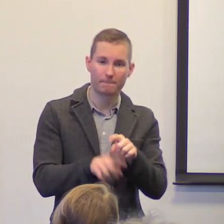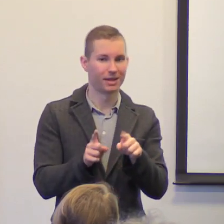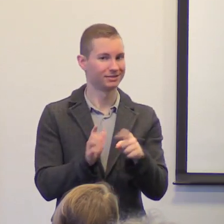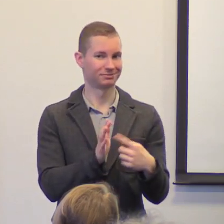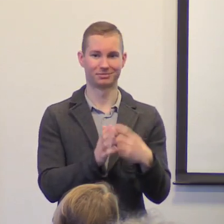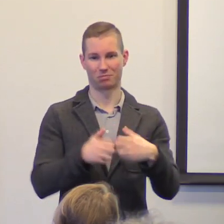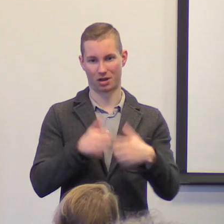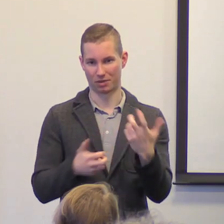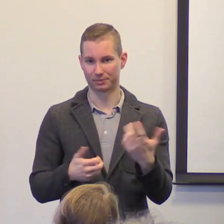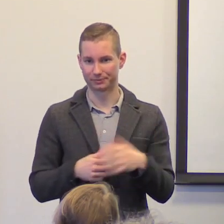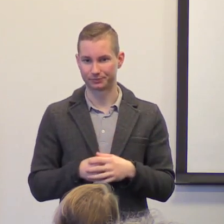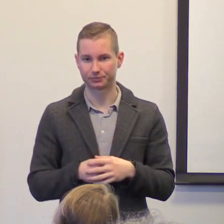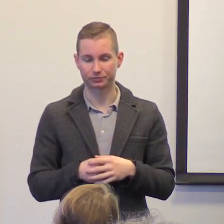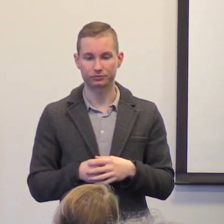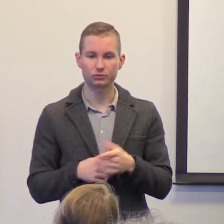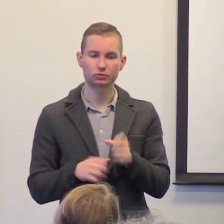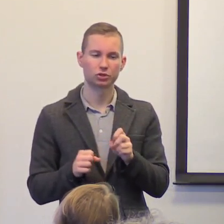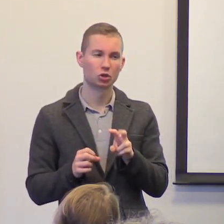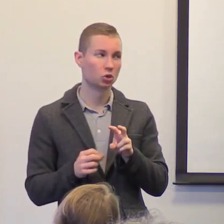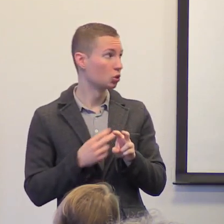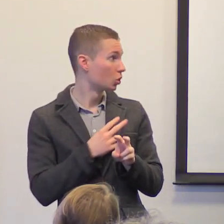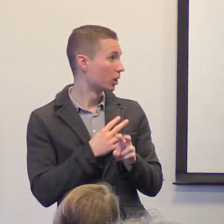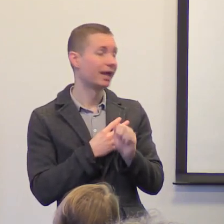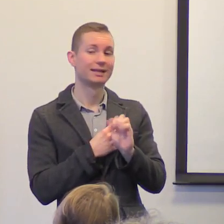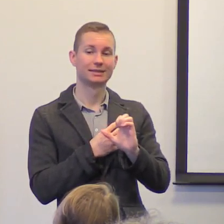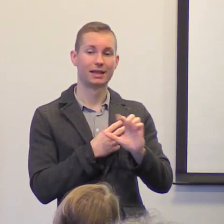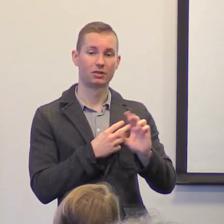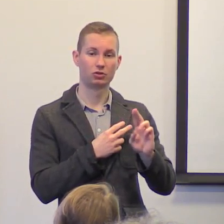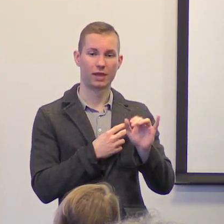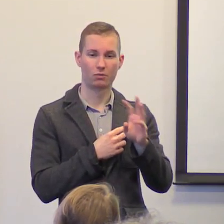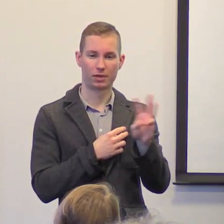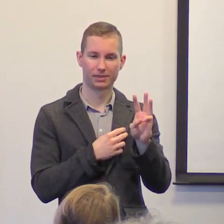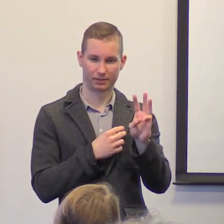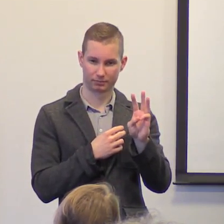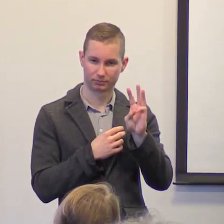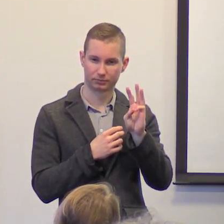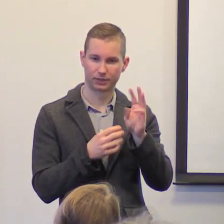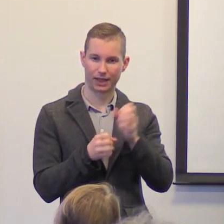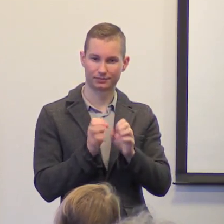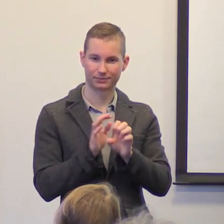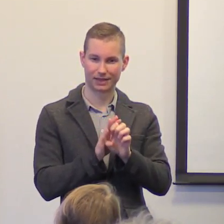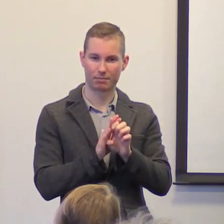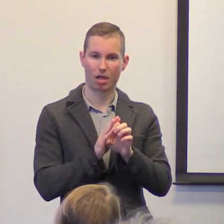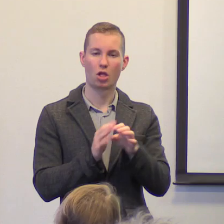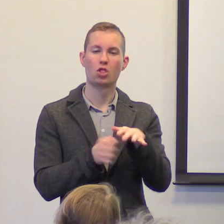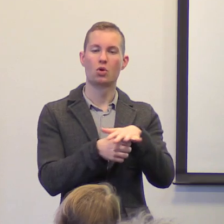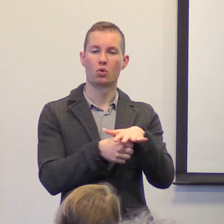You can look at the ACLU of Illinois website for an example of the local version of that